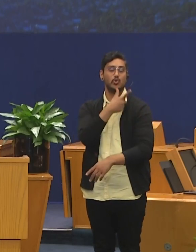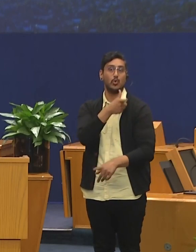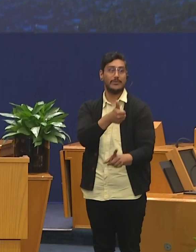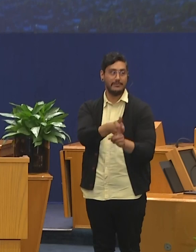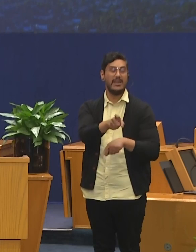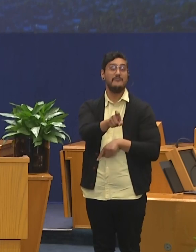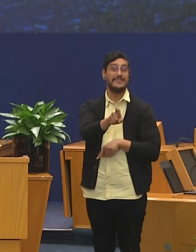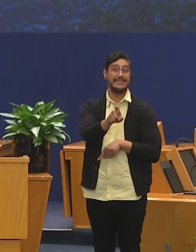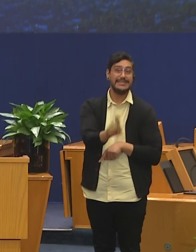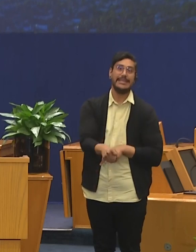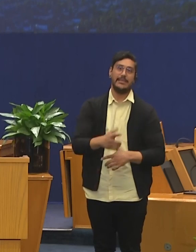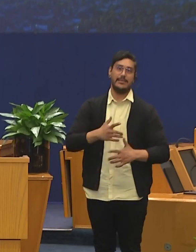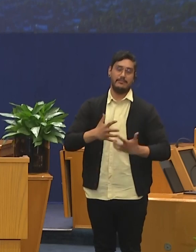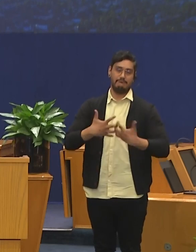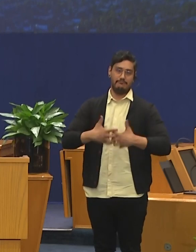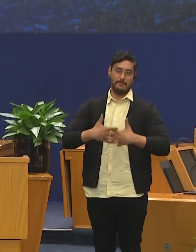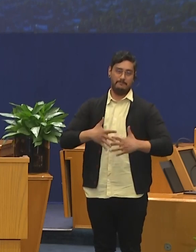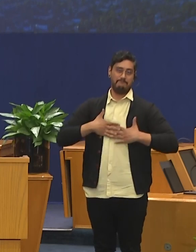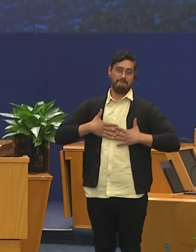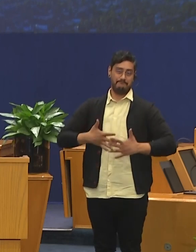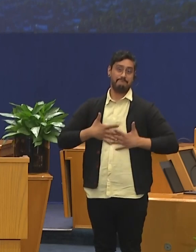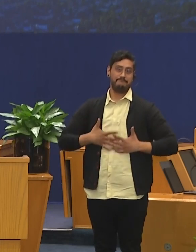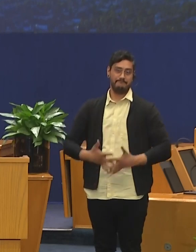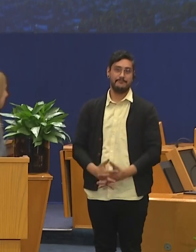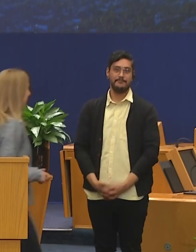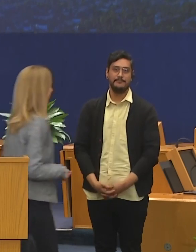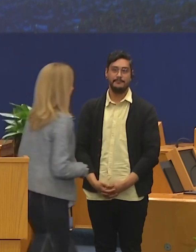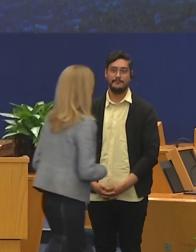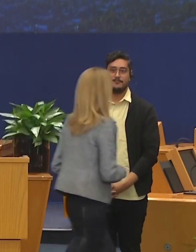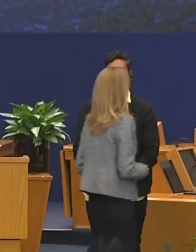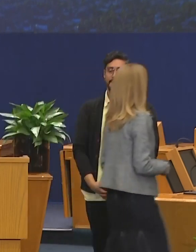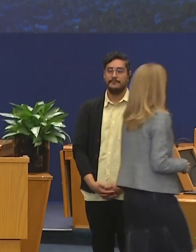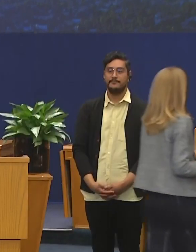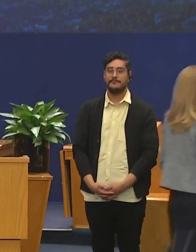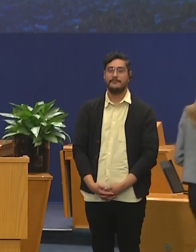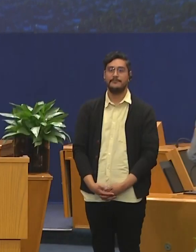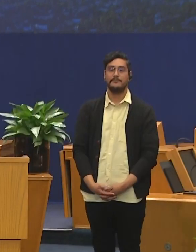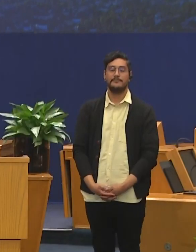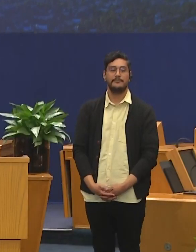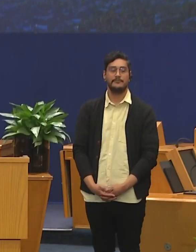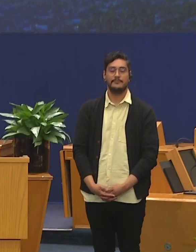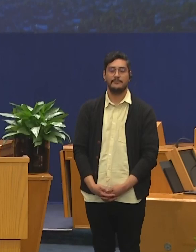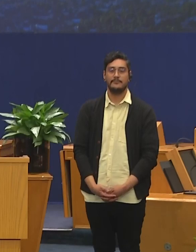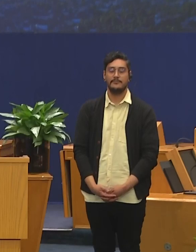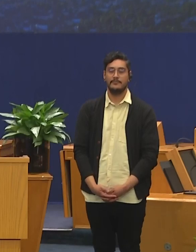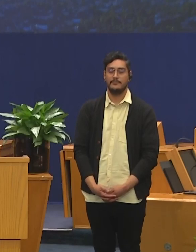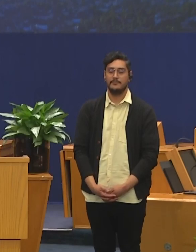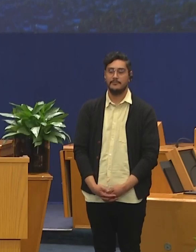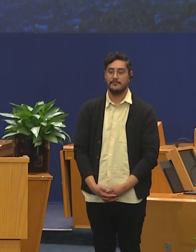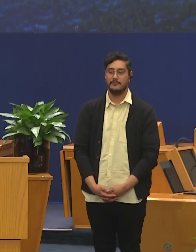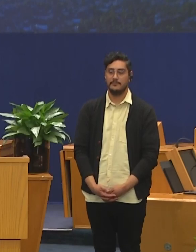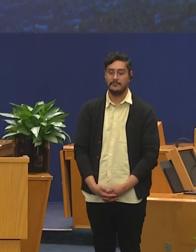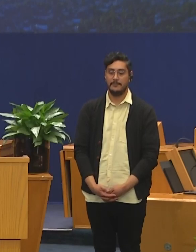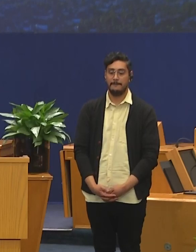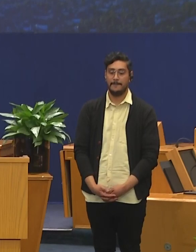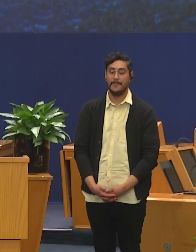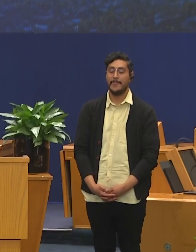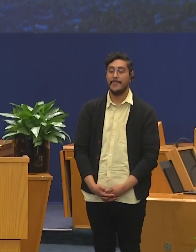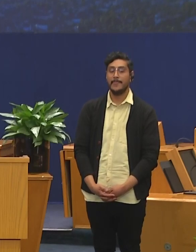ABLE TO TAKE CARE OF PATIENTS WHO HAVE A NEED FOR MECHANICAL VENTILATION.